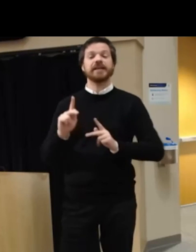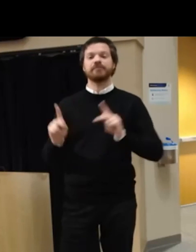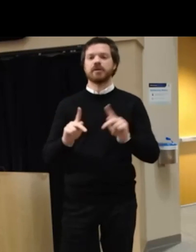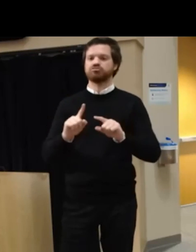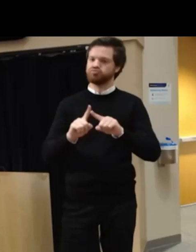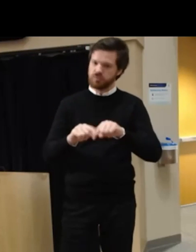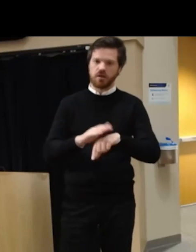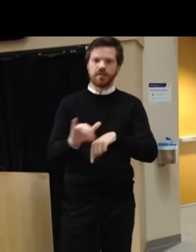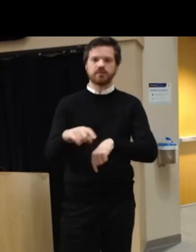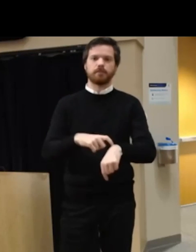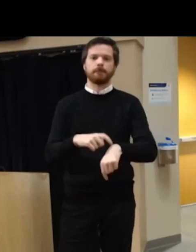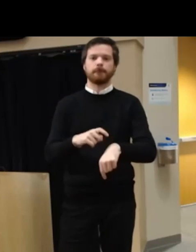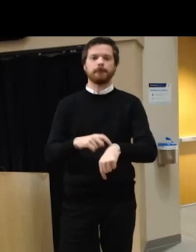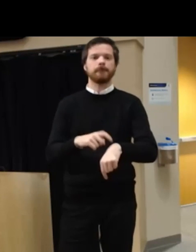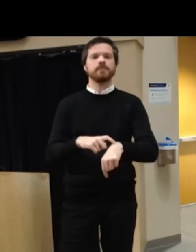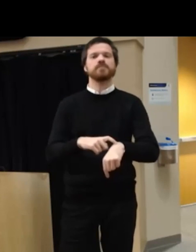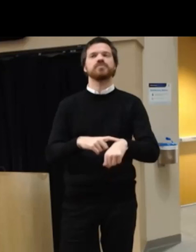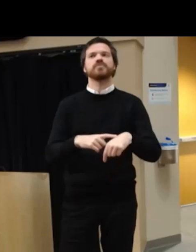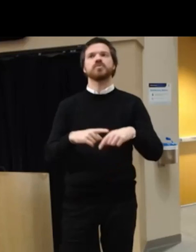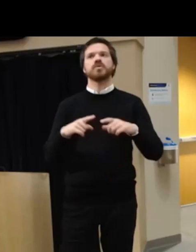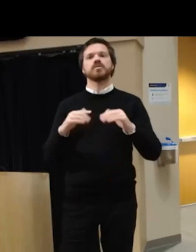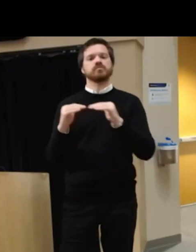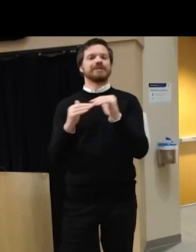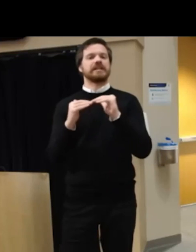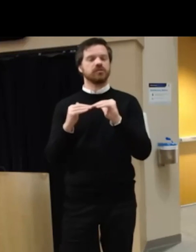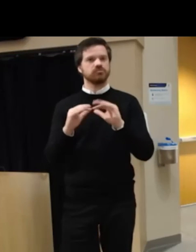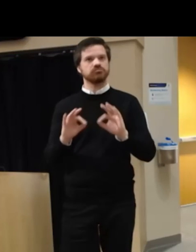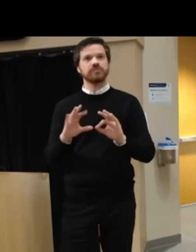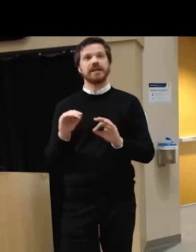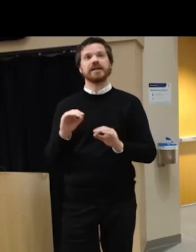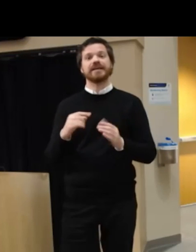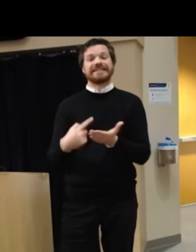as a time to get support from their peers and talk about because debriefing is challenging